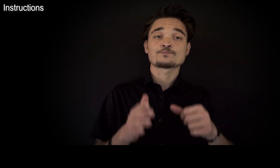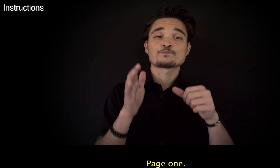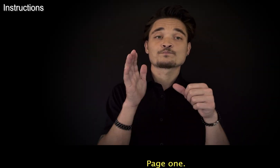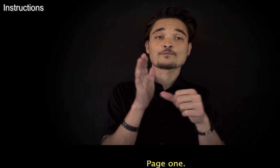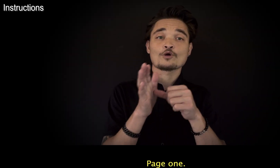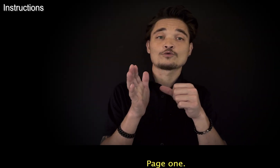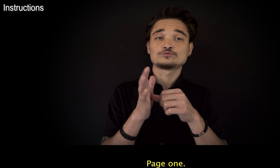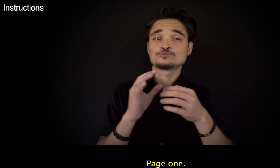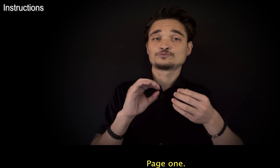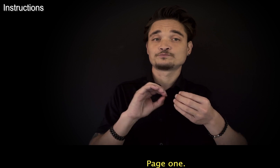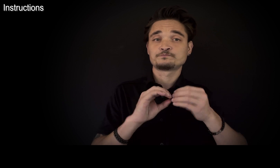Page one.